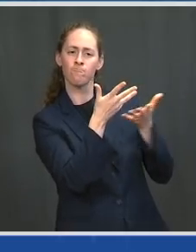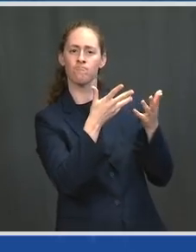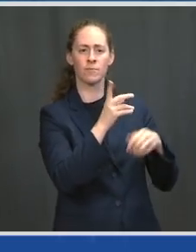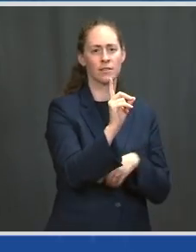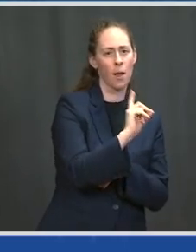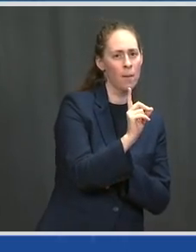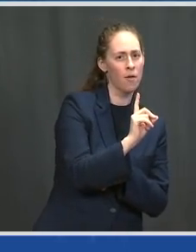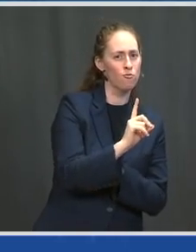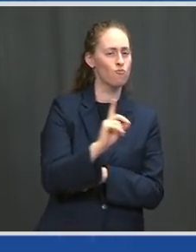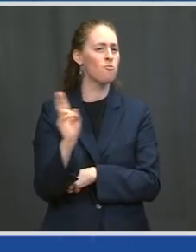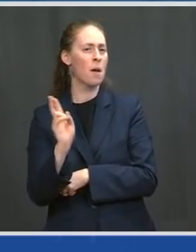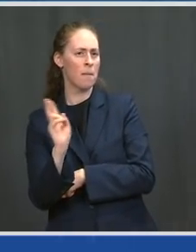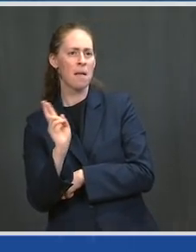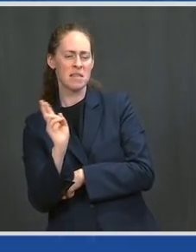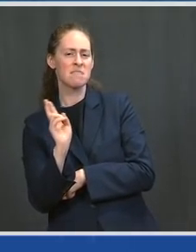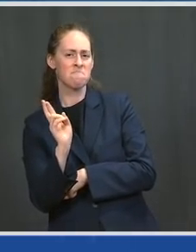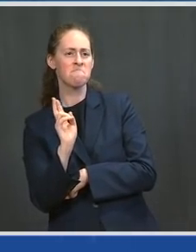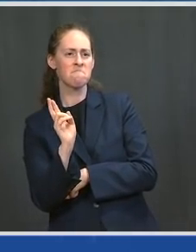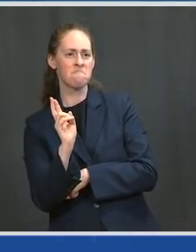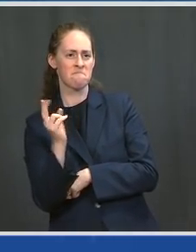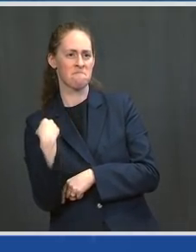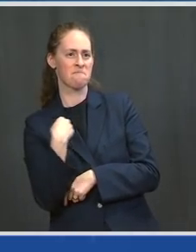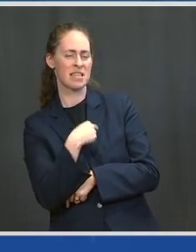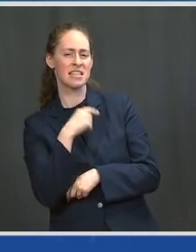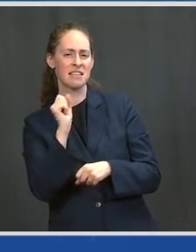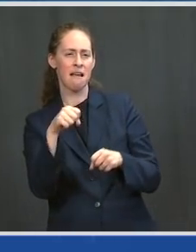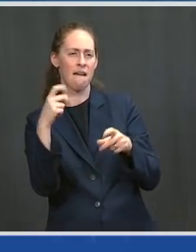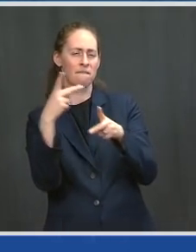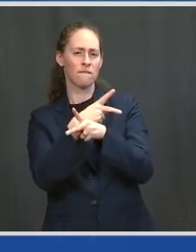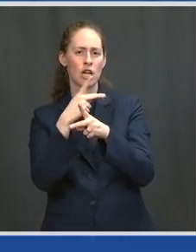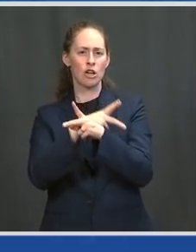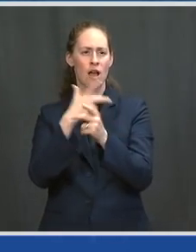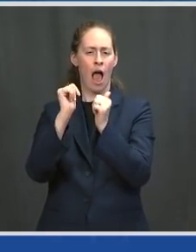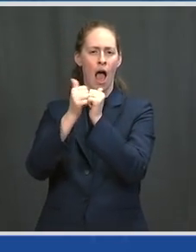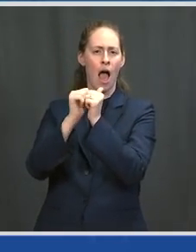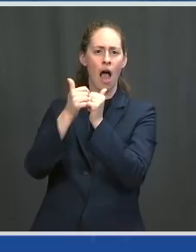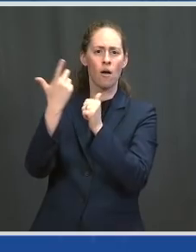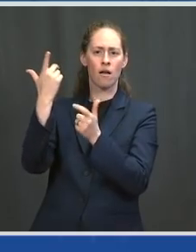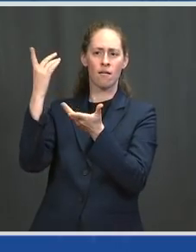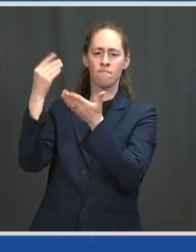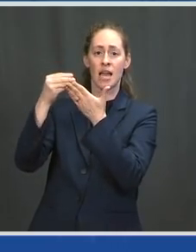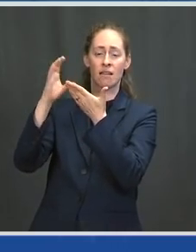without dropping all of the -- all of the burden on --